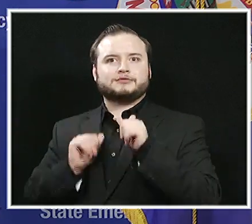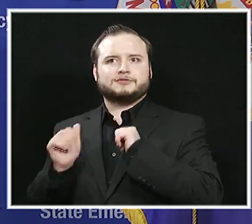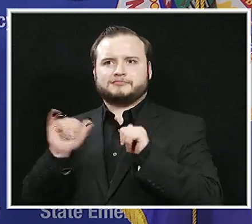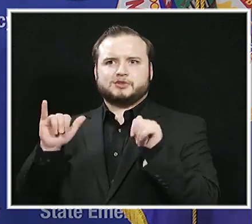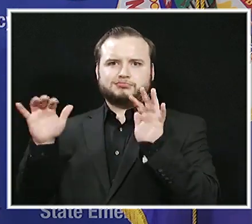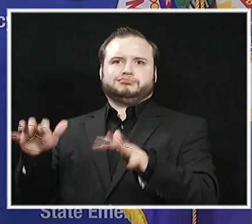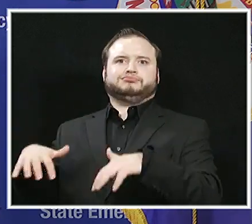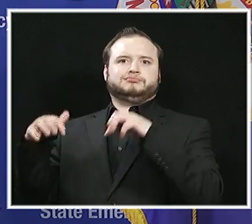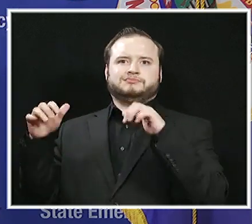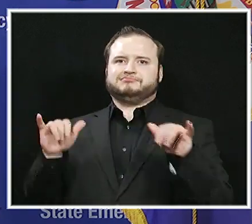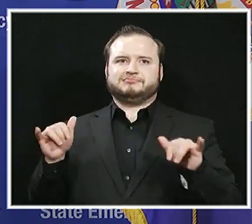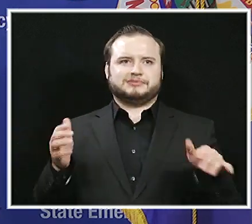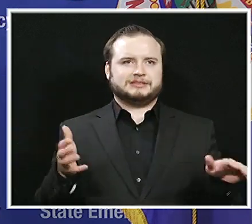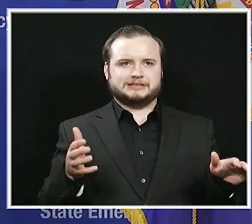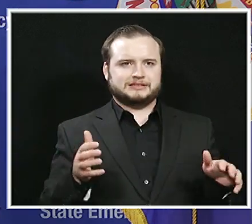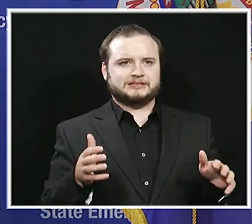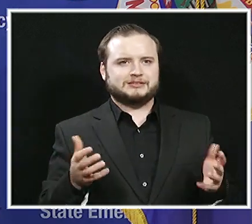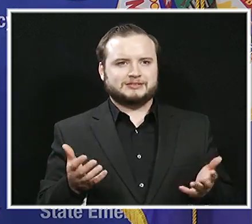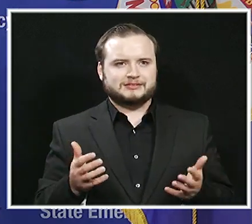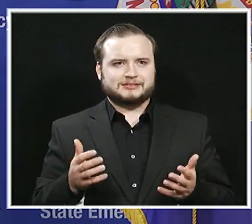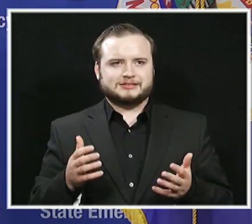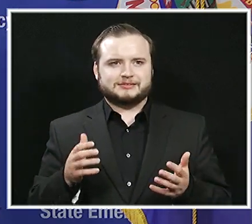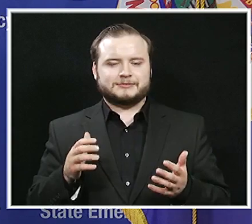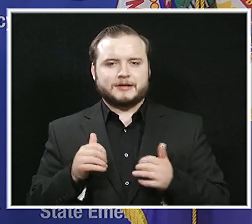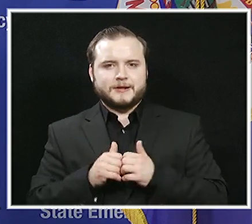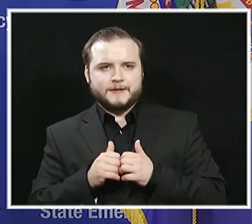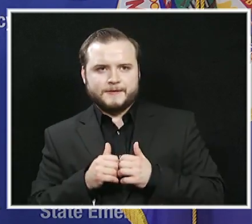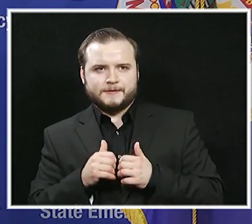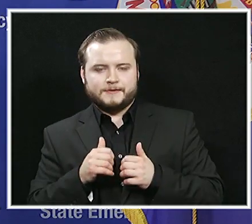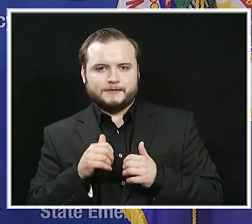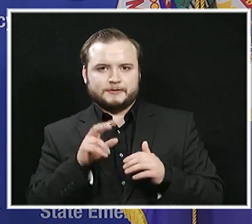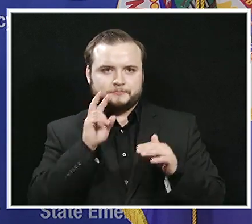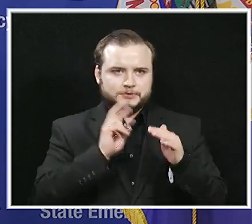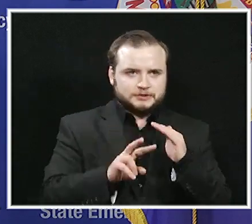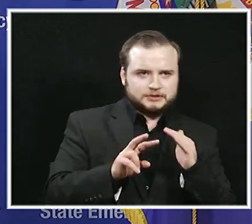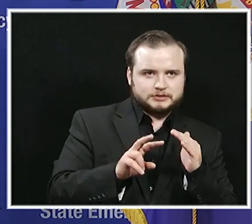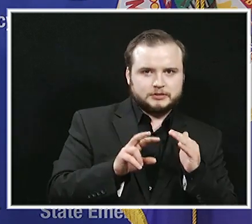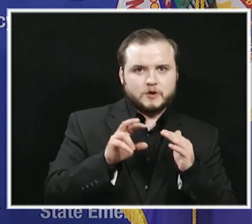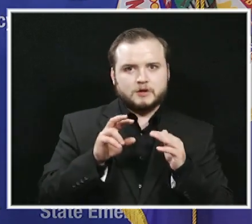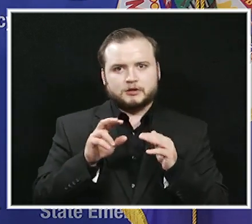and a movie theater, what's the difference between a church gathering and The Ordway putting on a play.